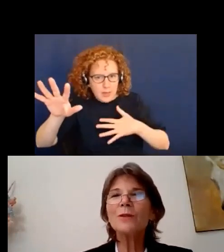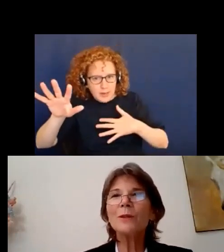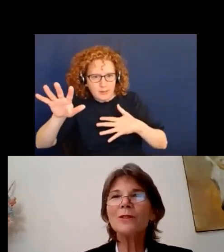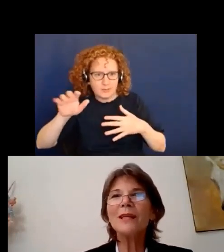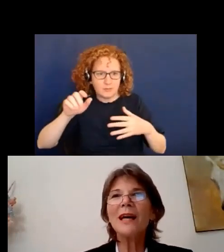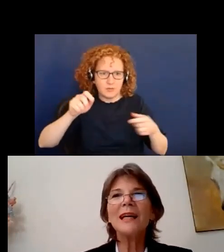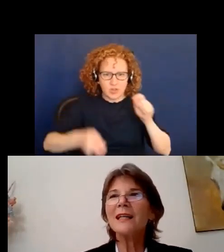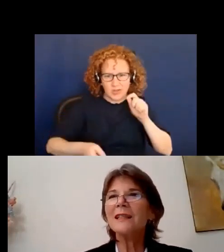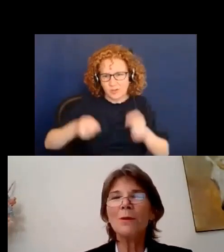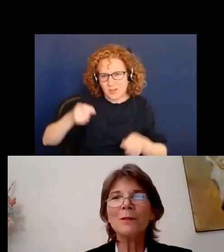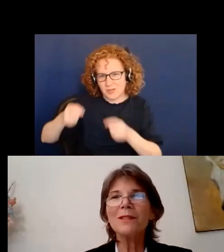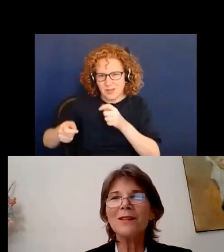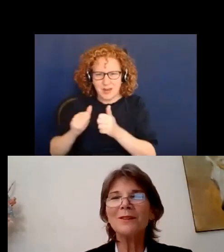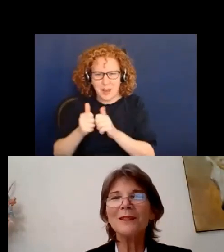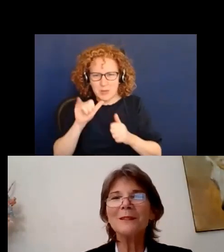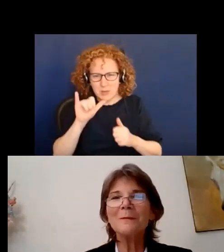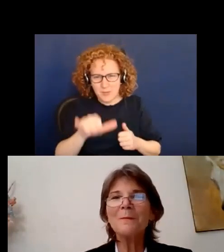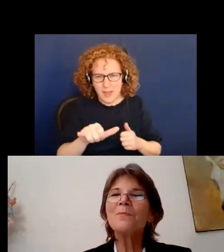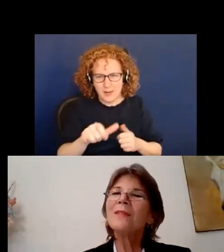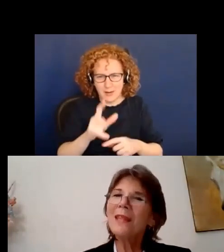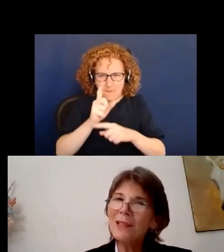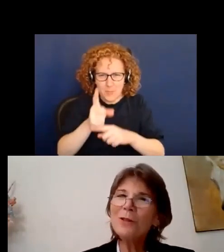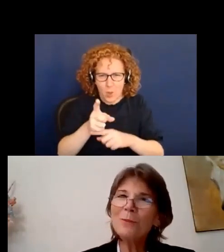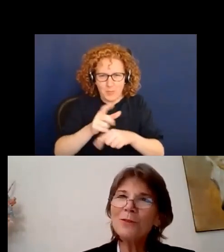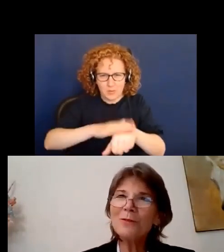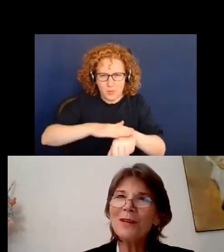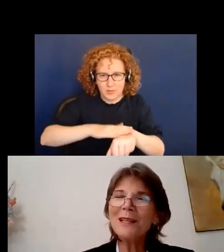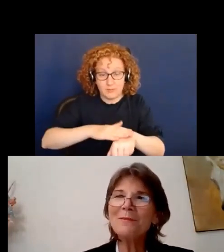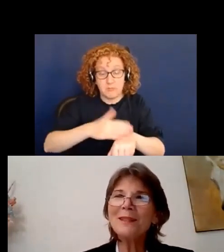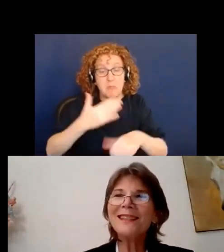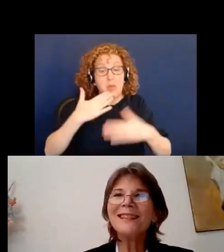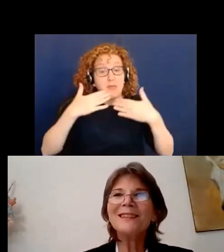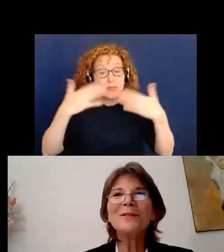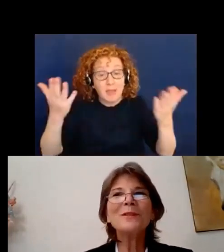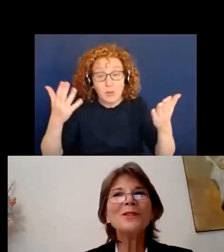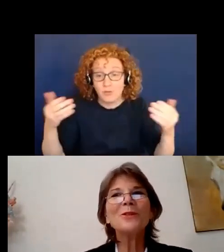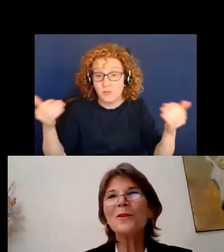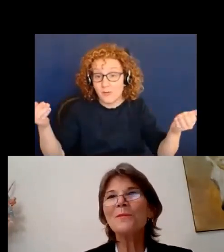we do that at a moment's notice thank you so much for inviting me and we wish you all the